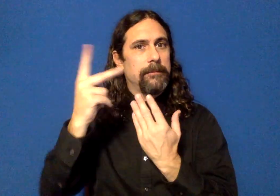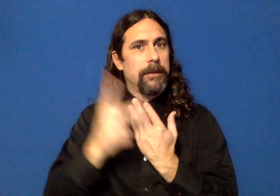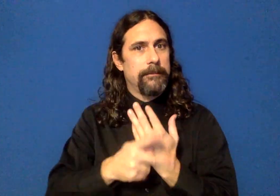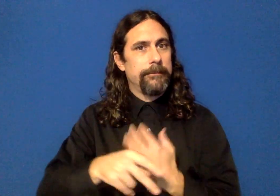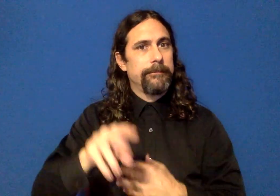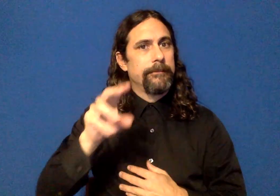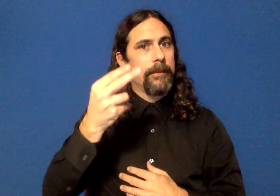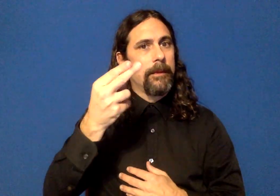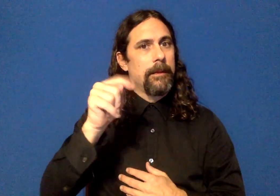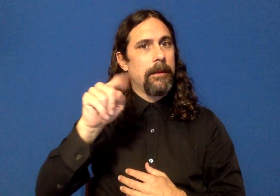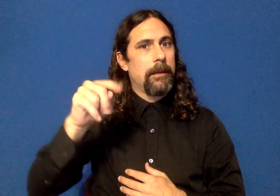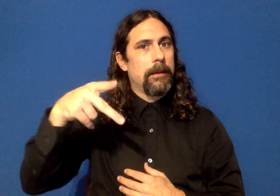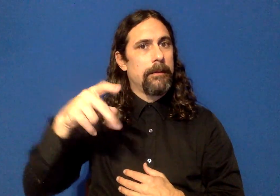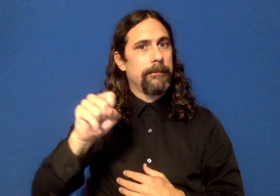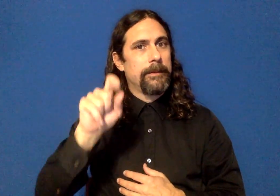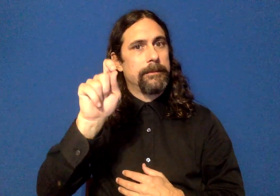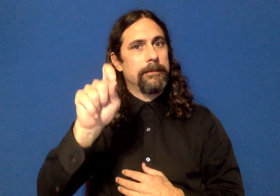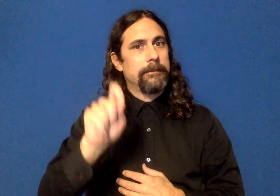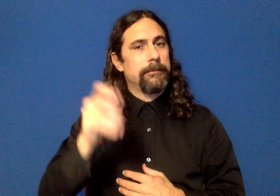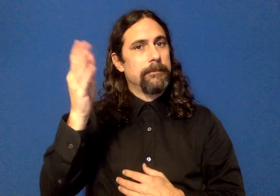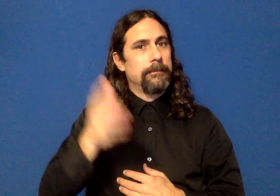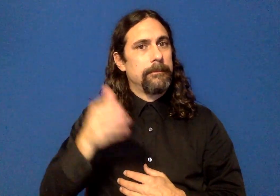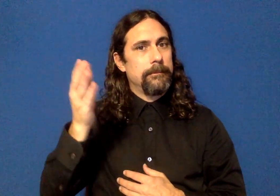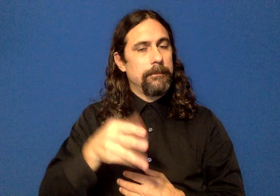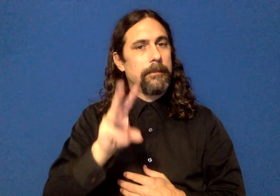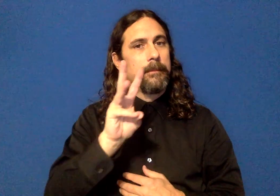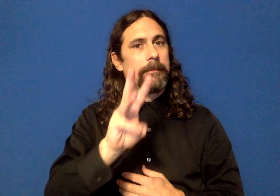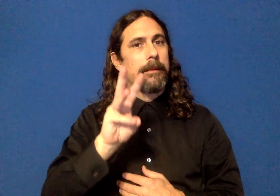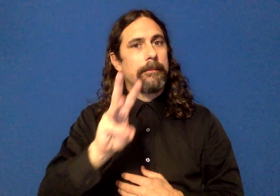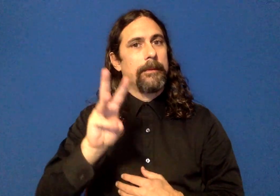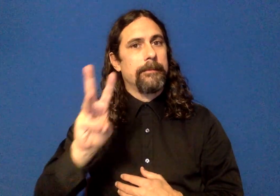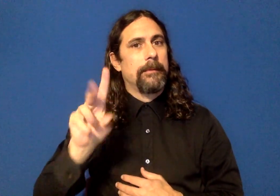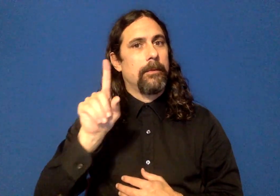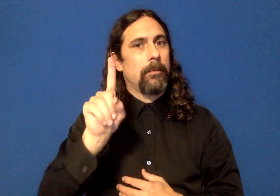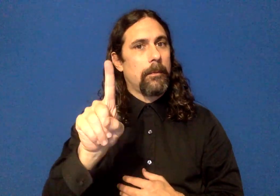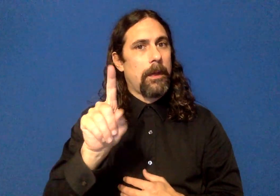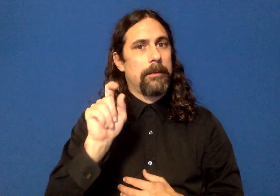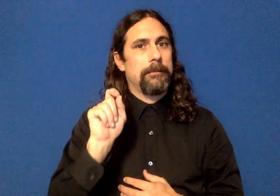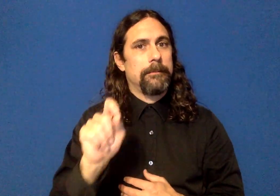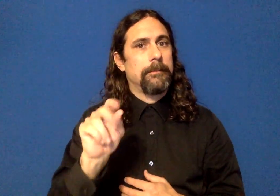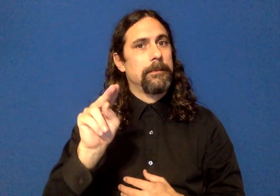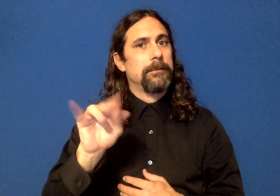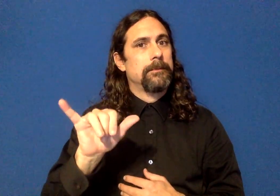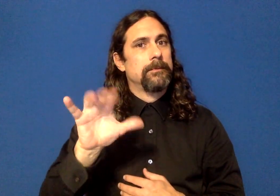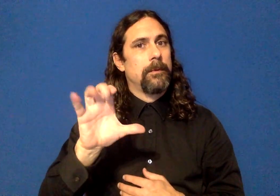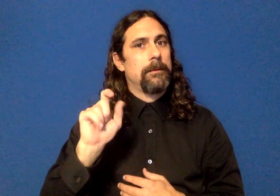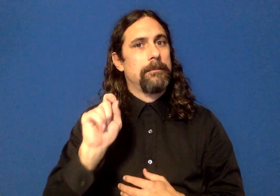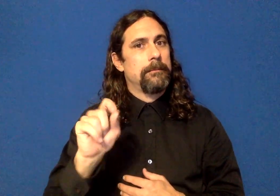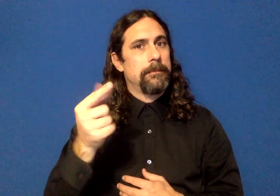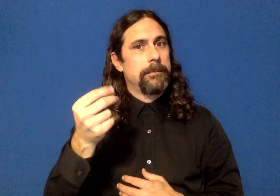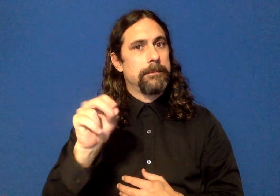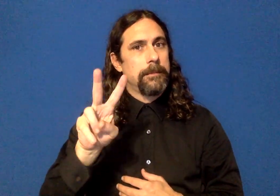through its Homebase Program: https://www1.nyc.gov/site/hra/help/homebase.page